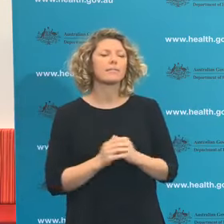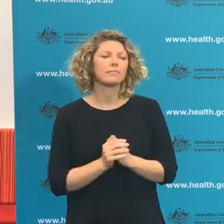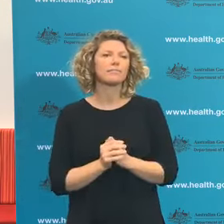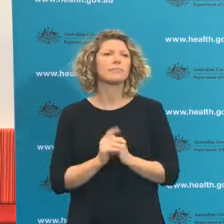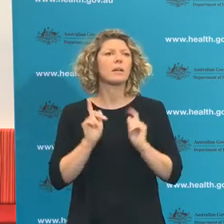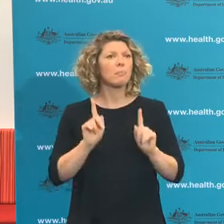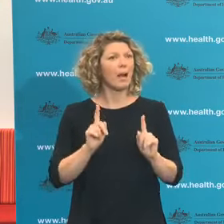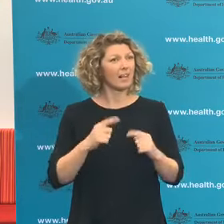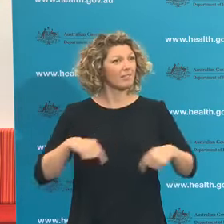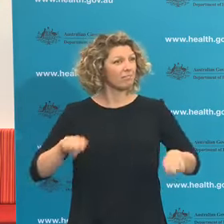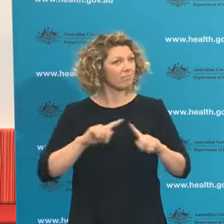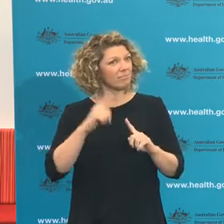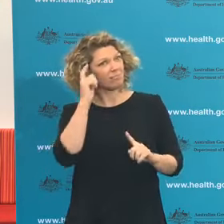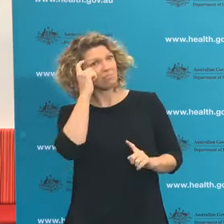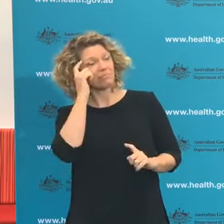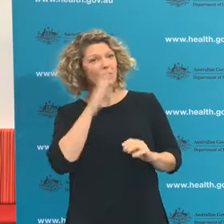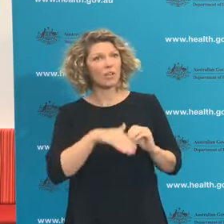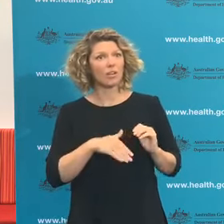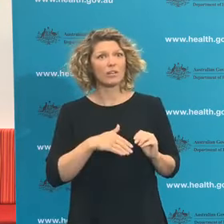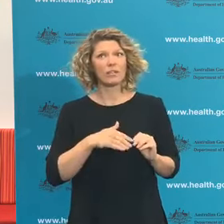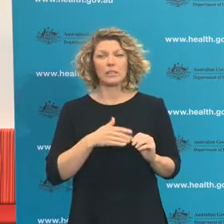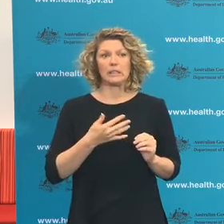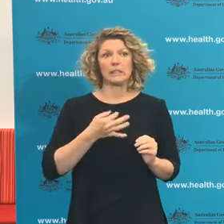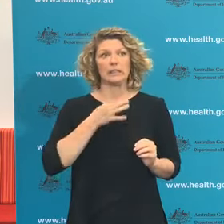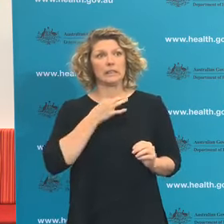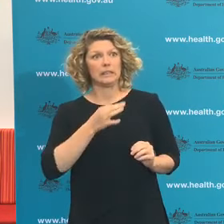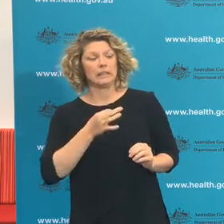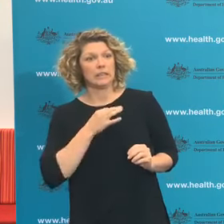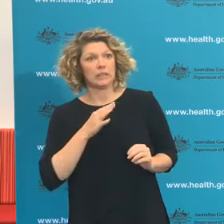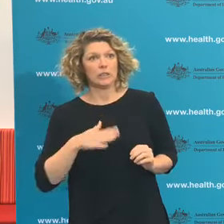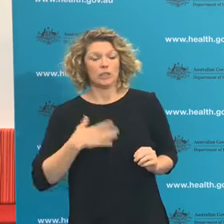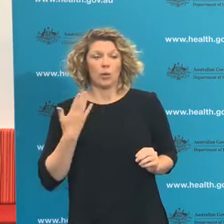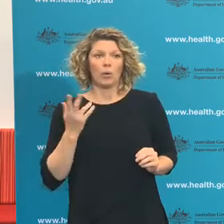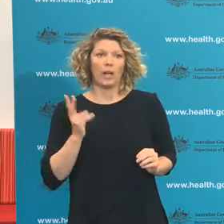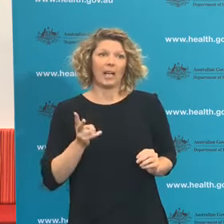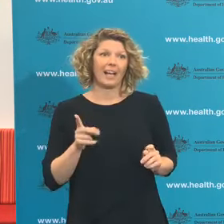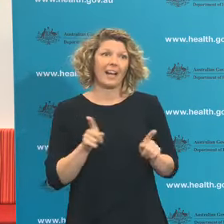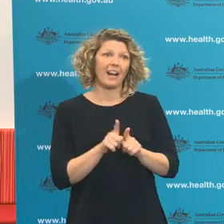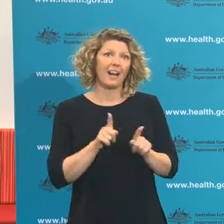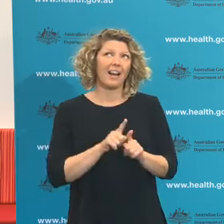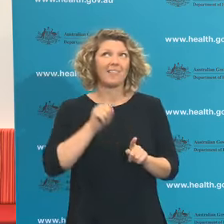wants to risk a situation occurring here like we've seen in many other countries